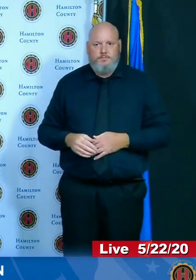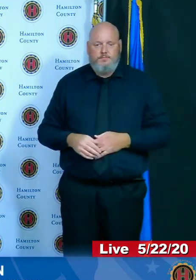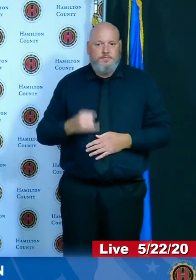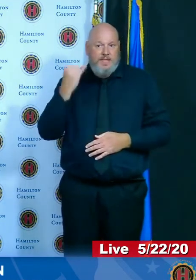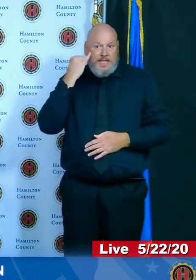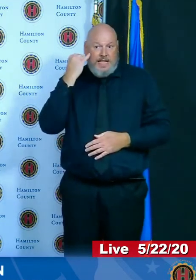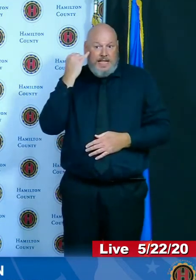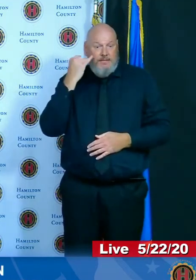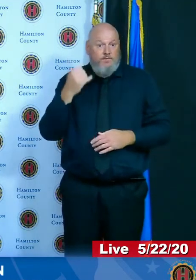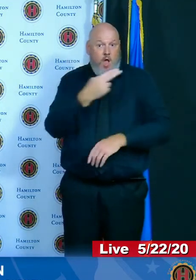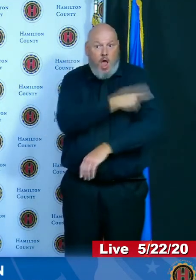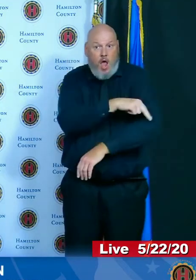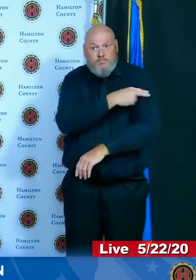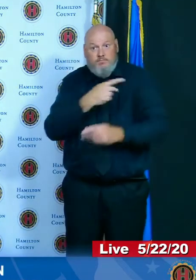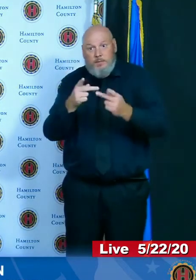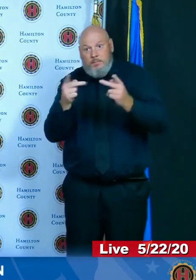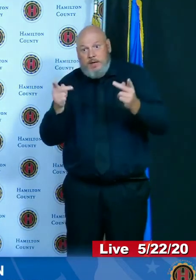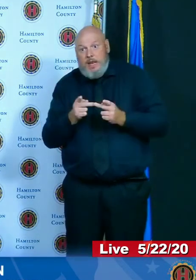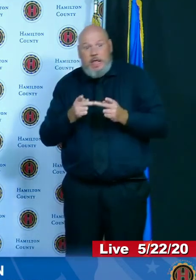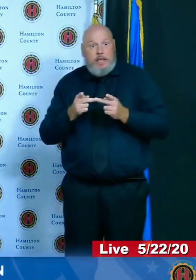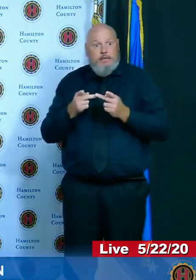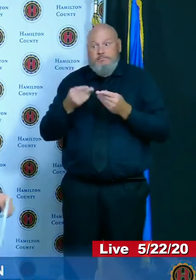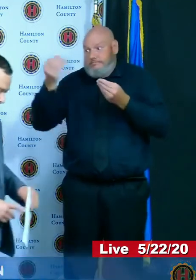back over to you Commissioner